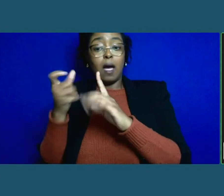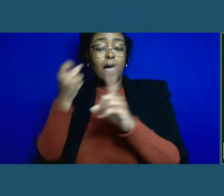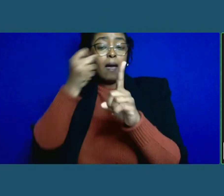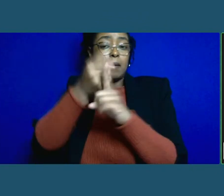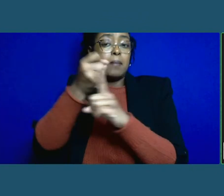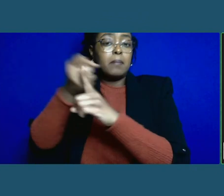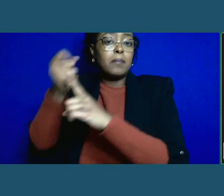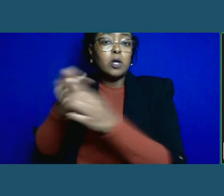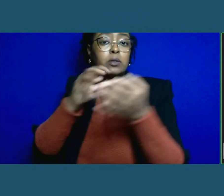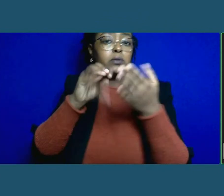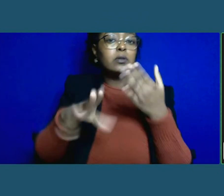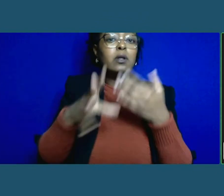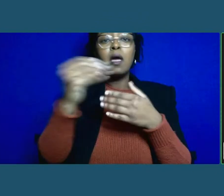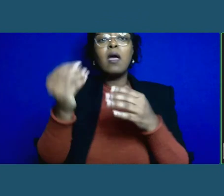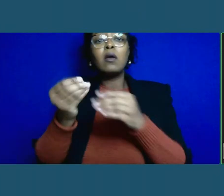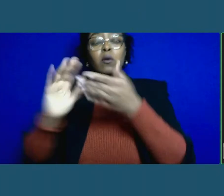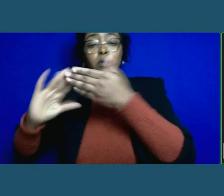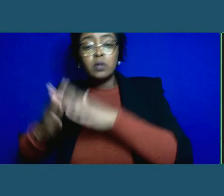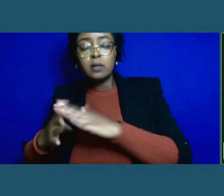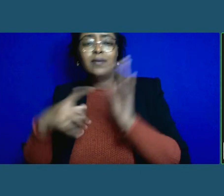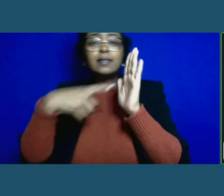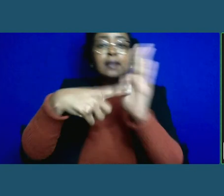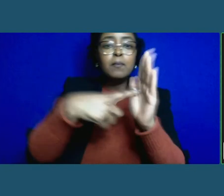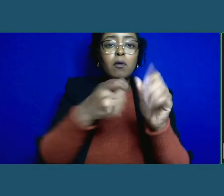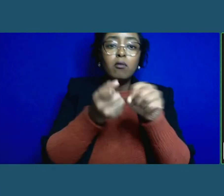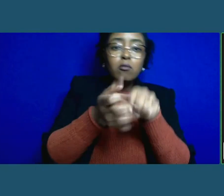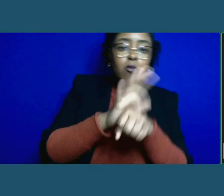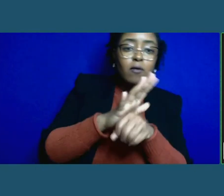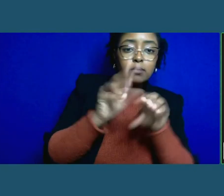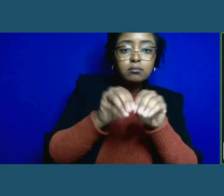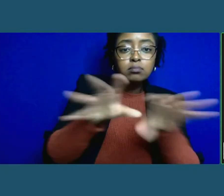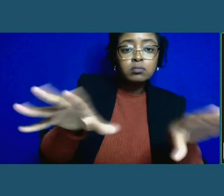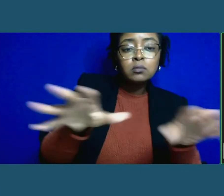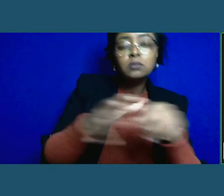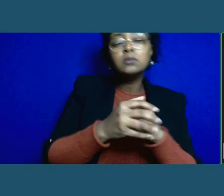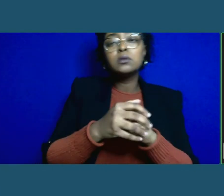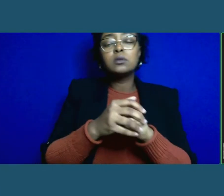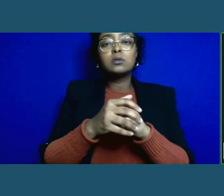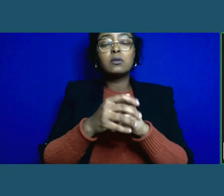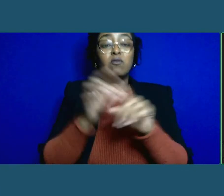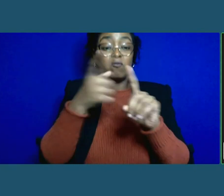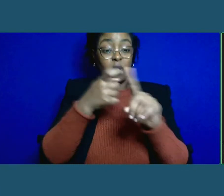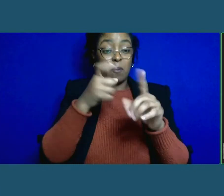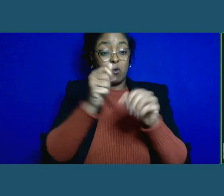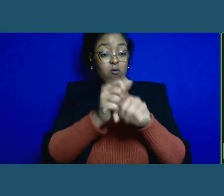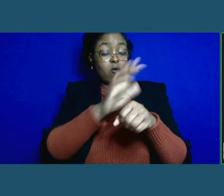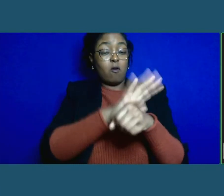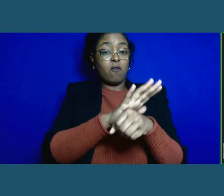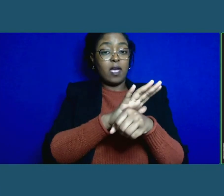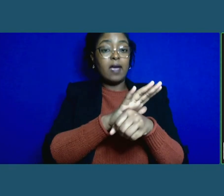number of other things, factors that have been impacting our students and our communities.